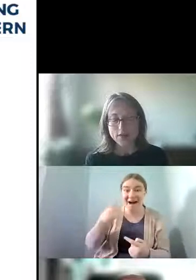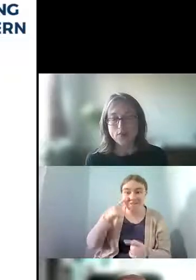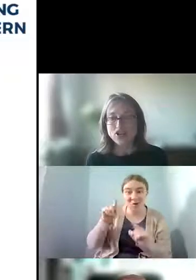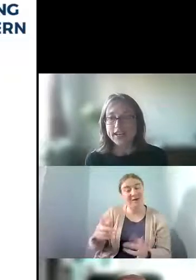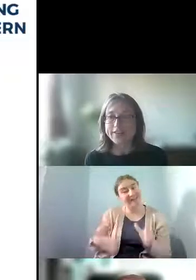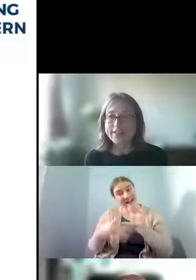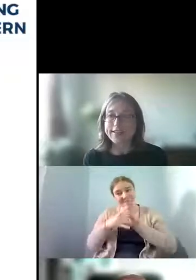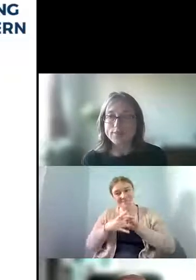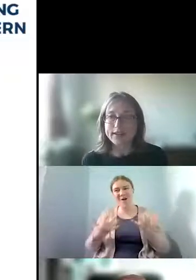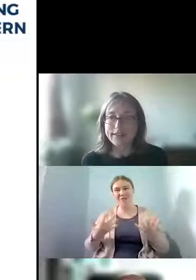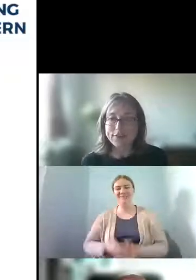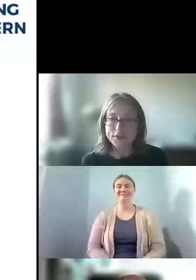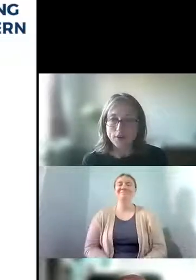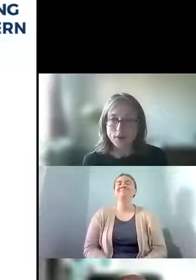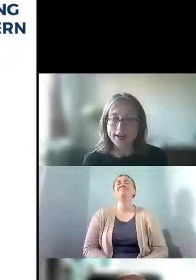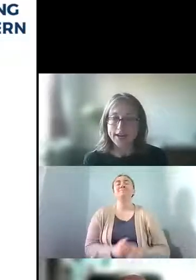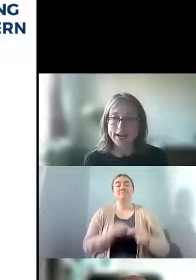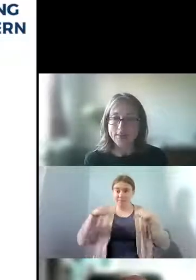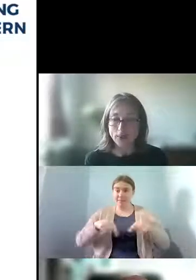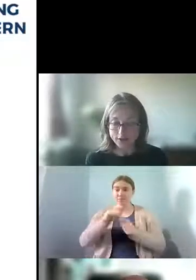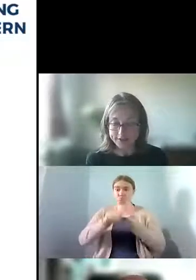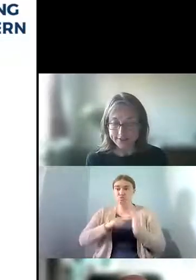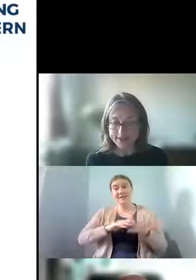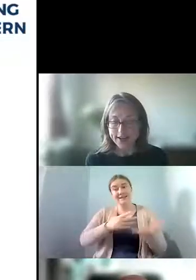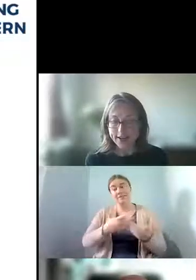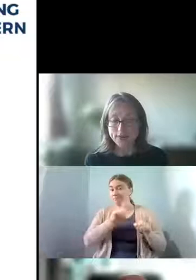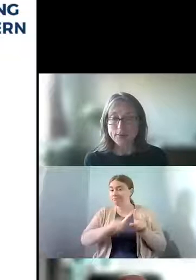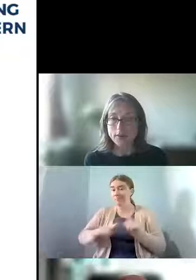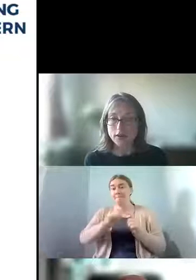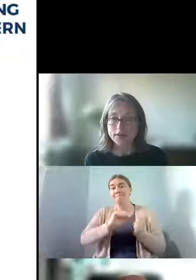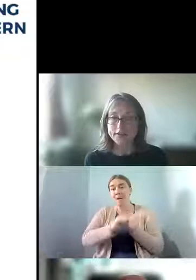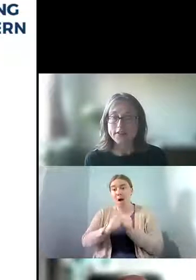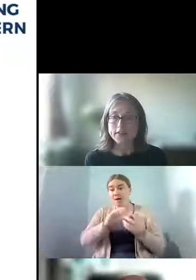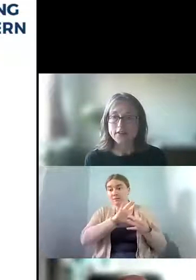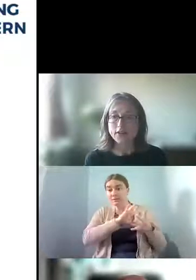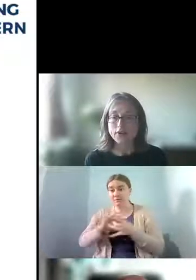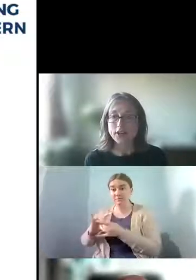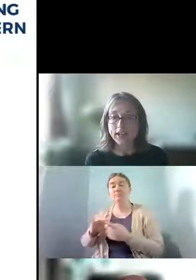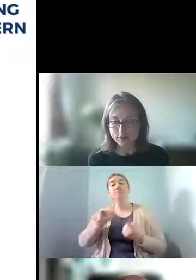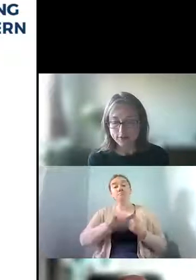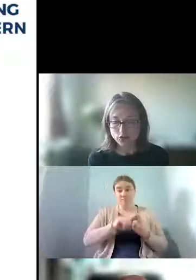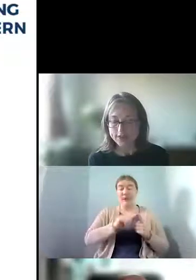project is being delivered by partners a group of partners so canal and river trust